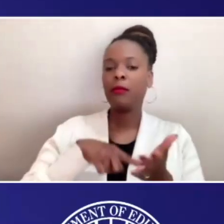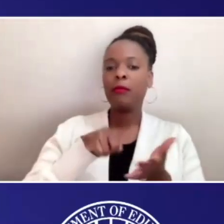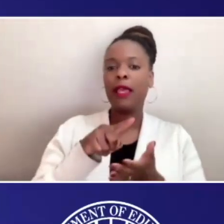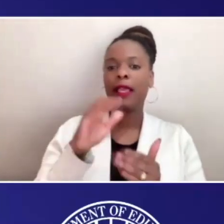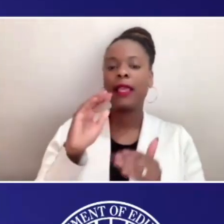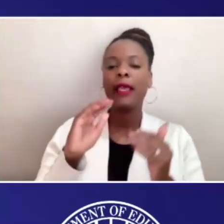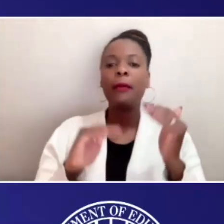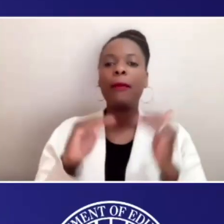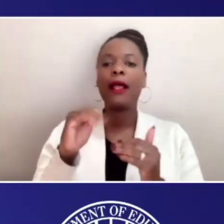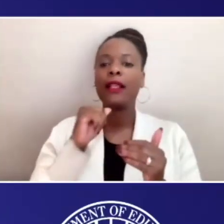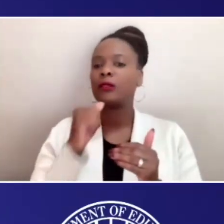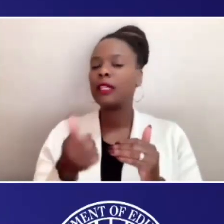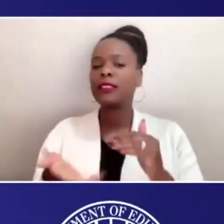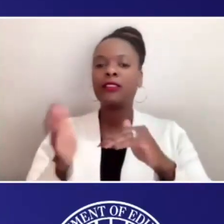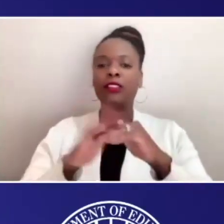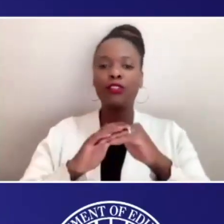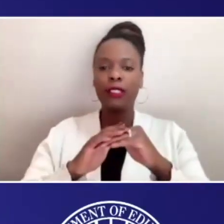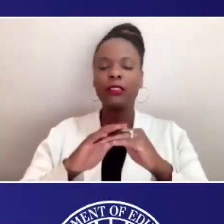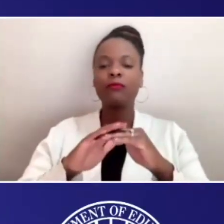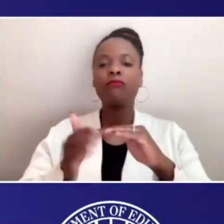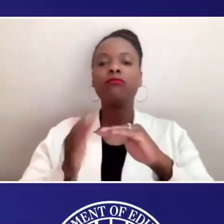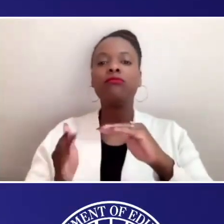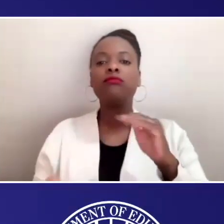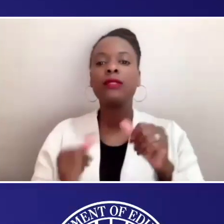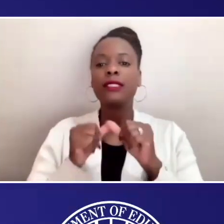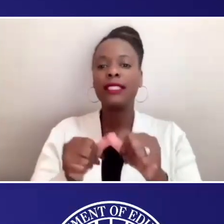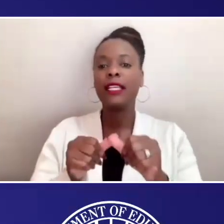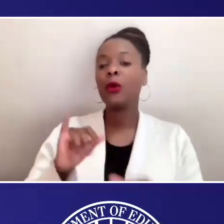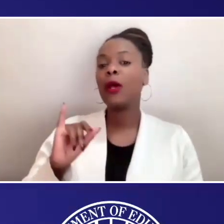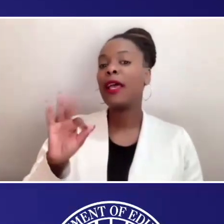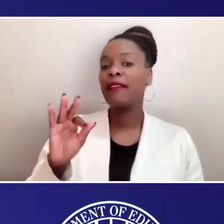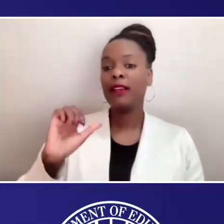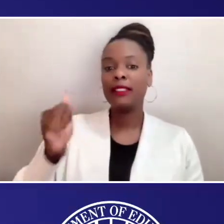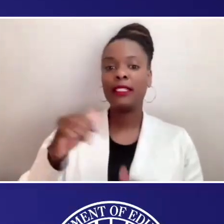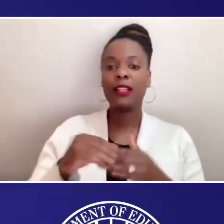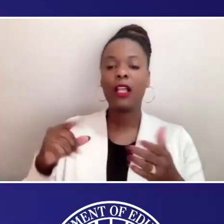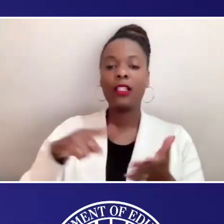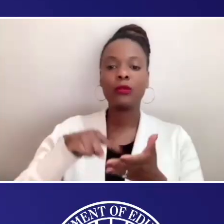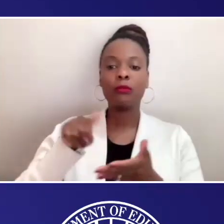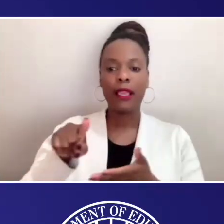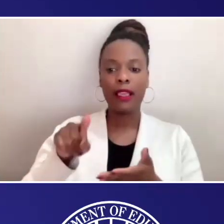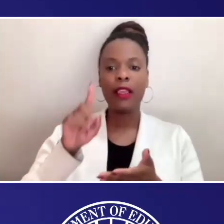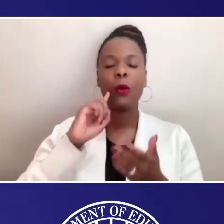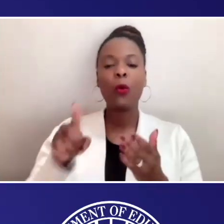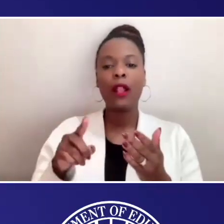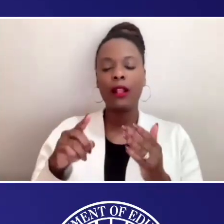and actually always goes down. So if you make a $10 payment, it will go down by at least $10. If you make a $40 payment, it will go down by at least $40.